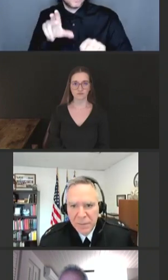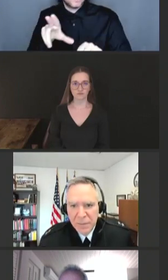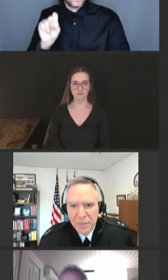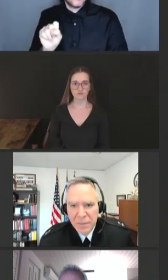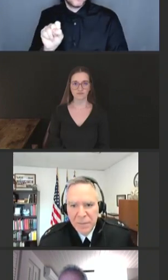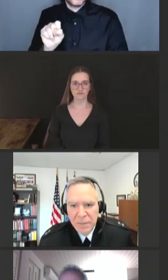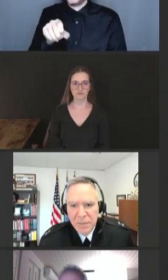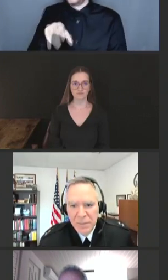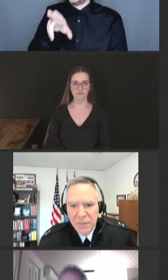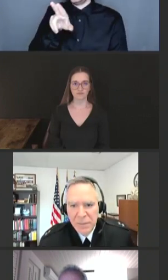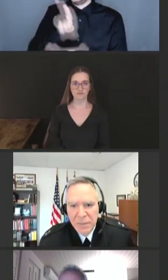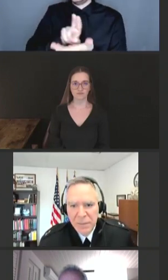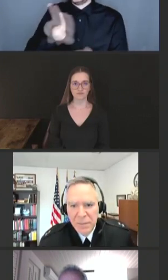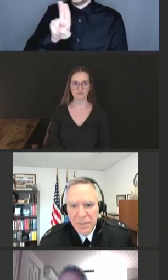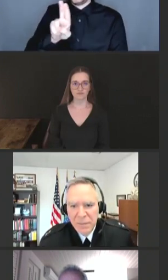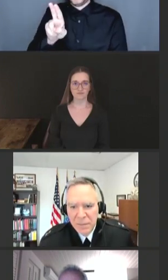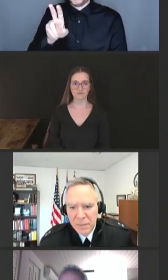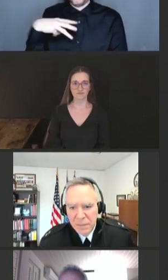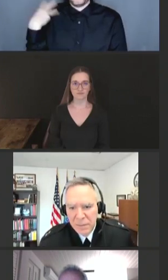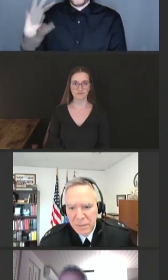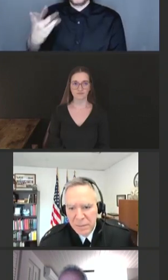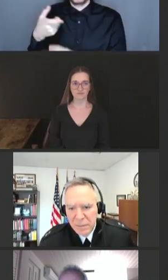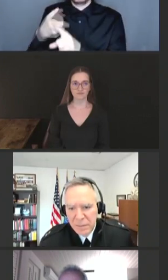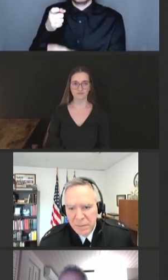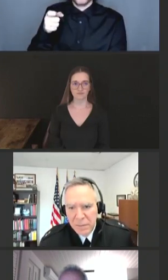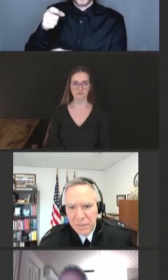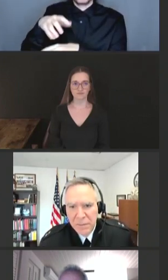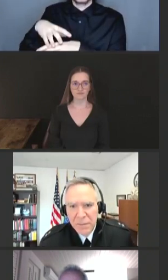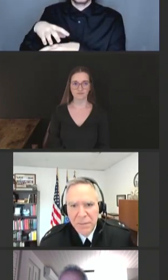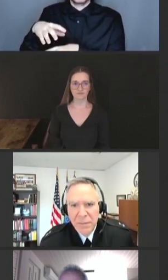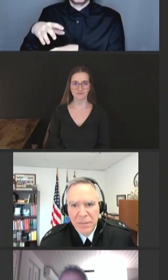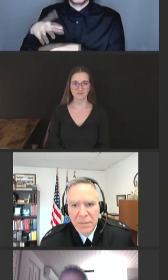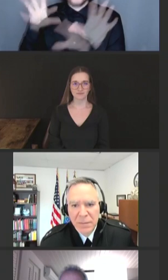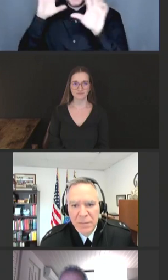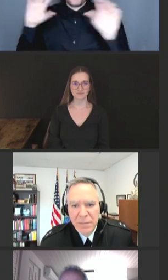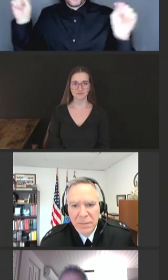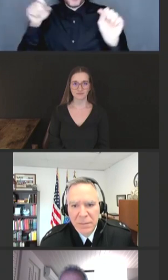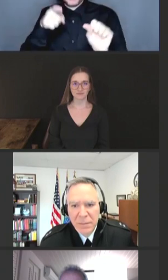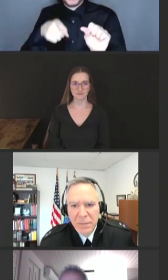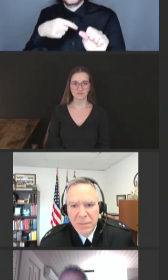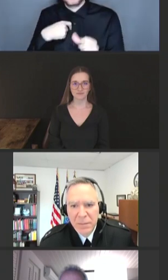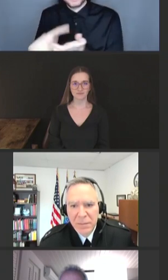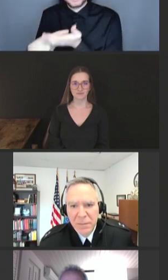from the Netherlands to discuss disease estimates. And Dr. Henry is a researcher at Cincinnati